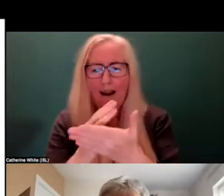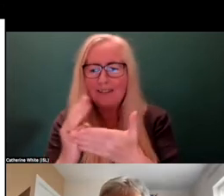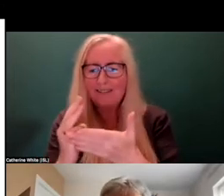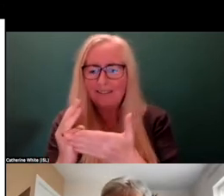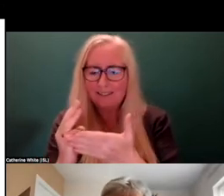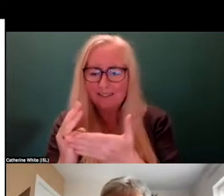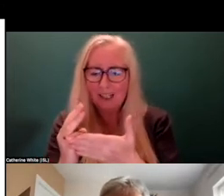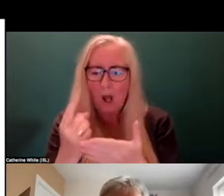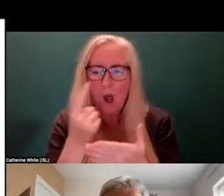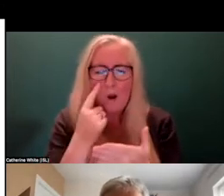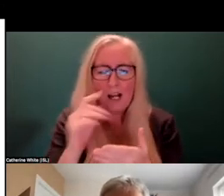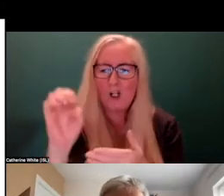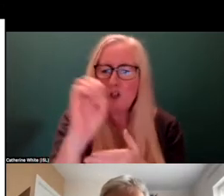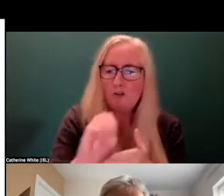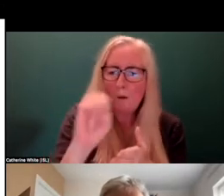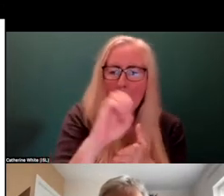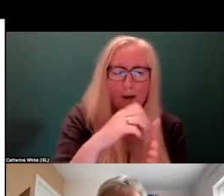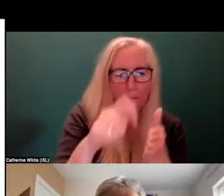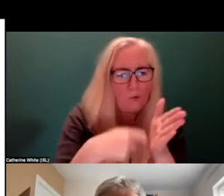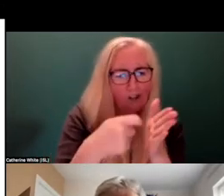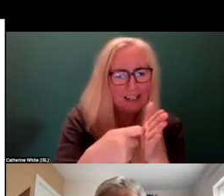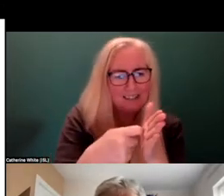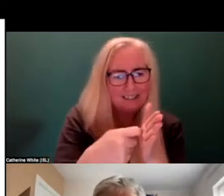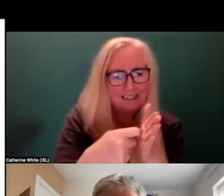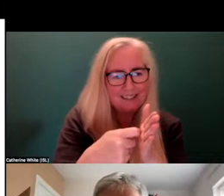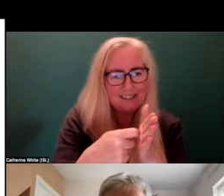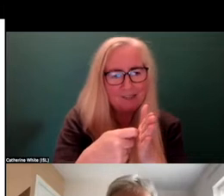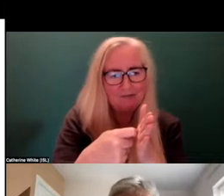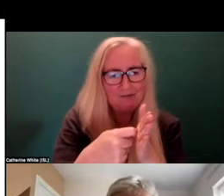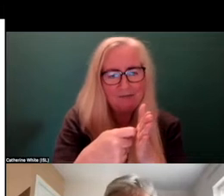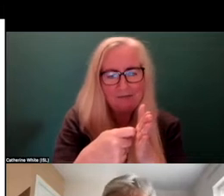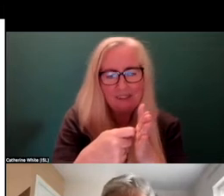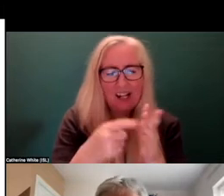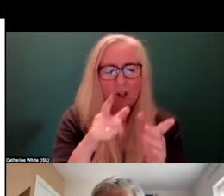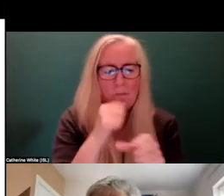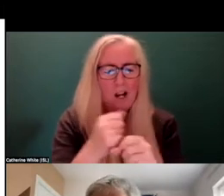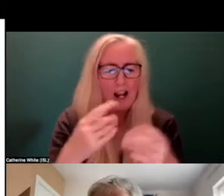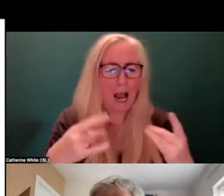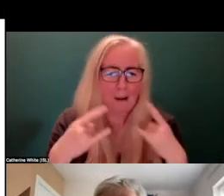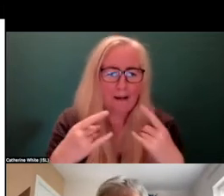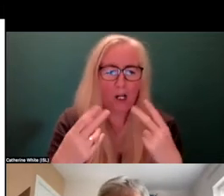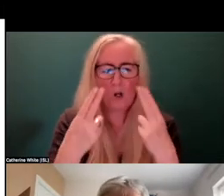aspects by looking at some European projects, and I suppose, happiness,